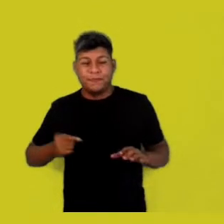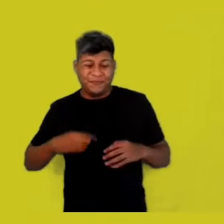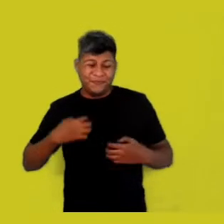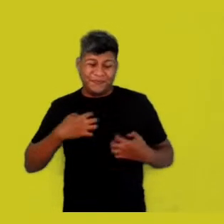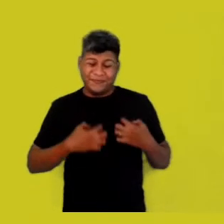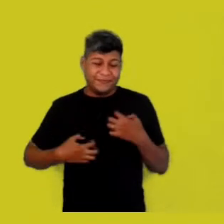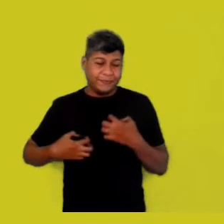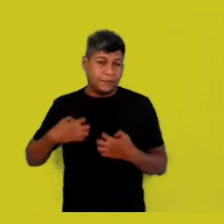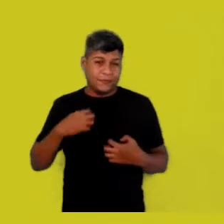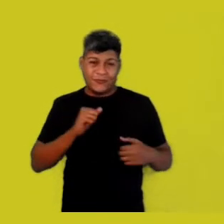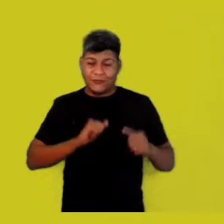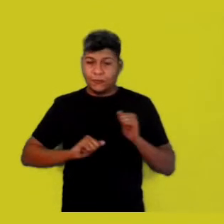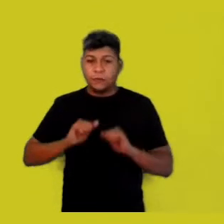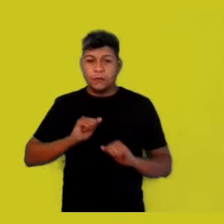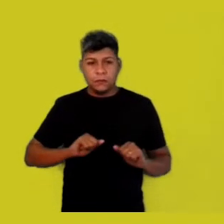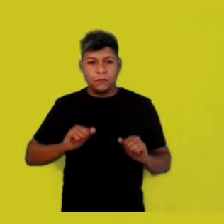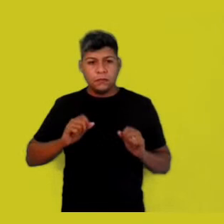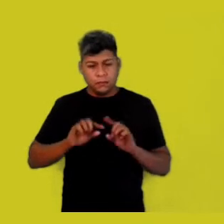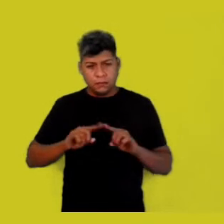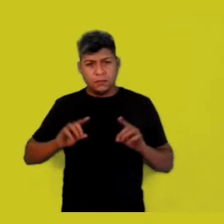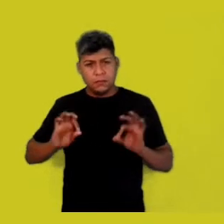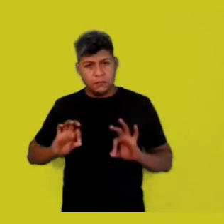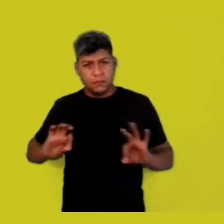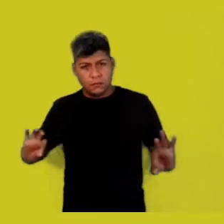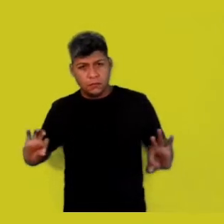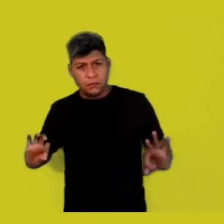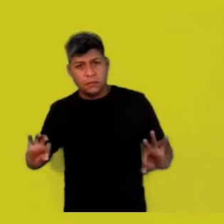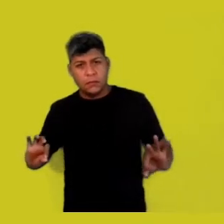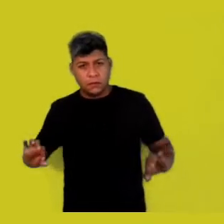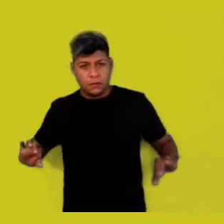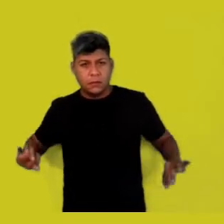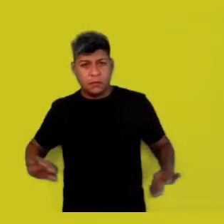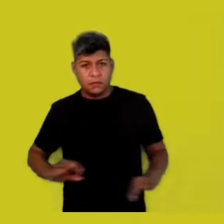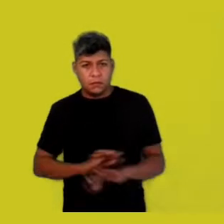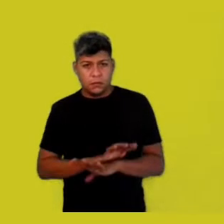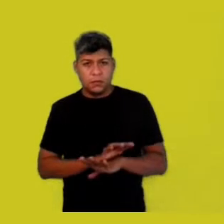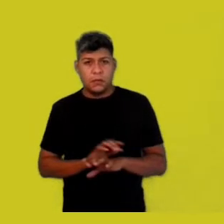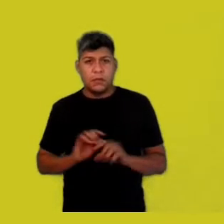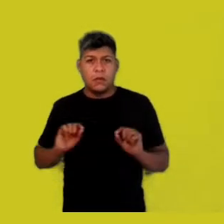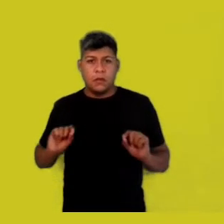and with good reason. And that closes translational transits,